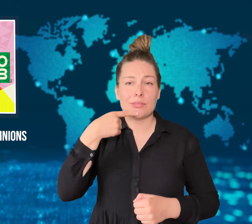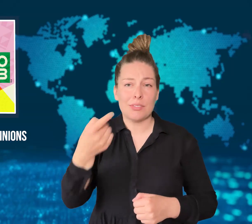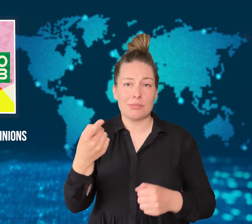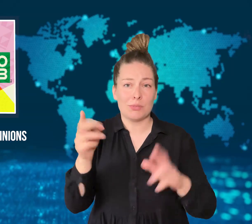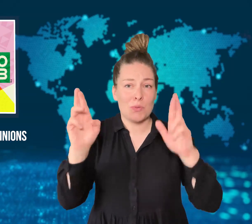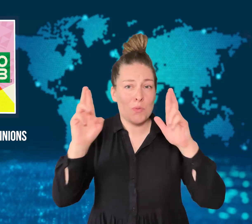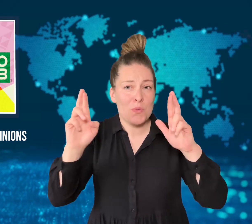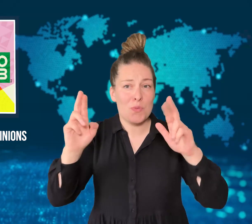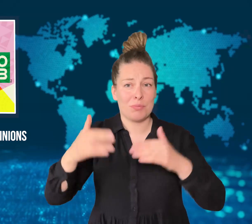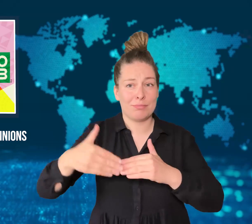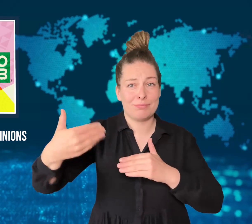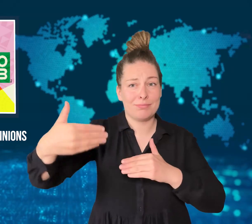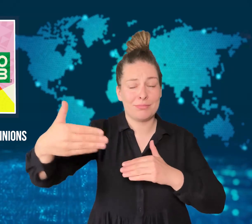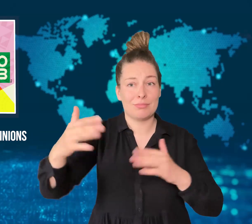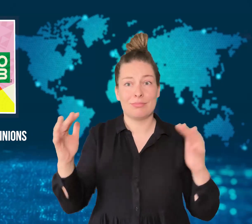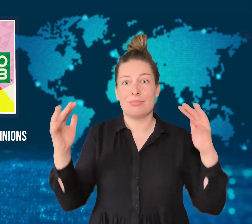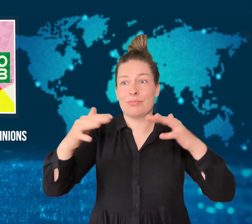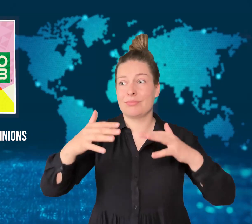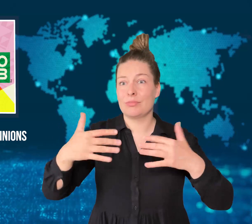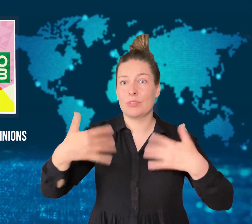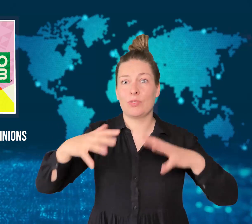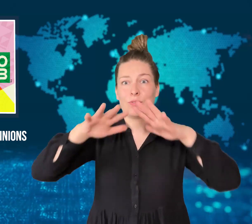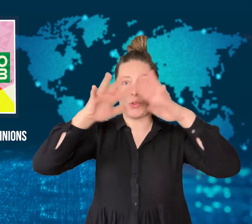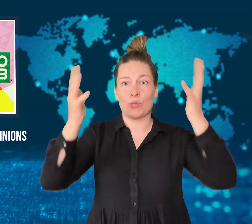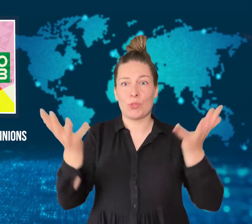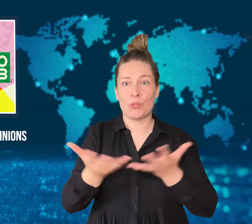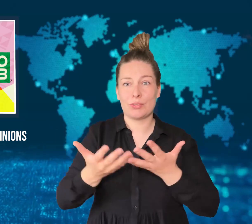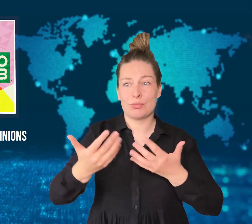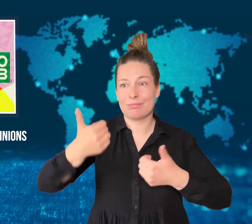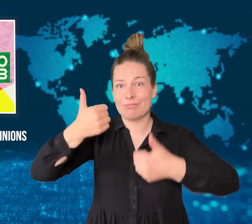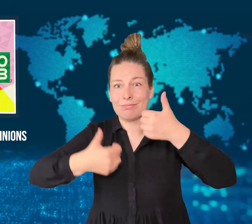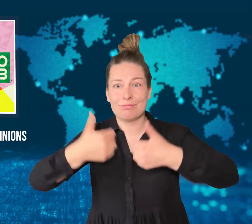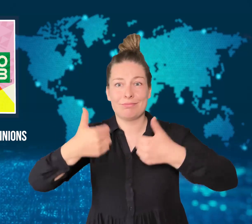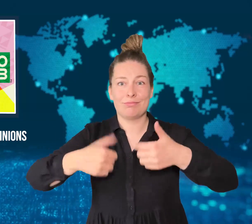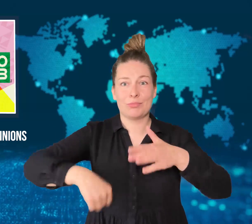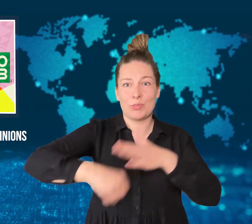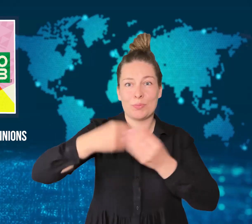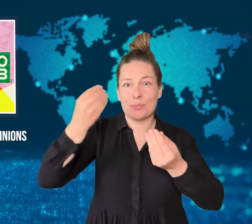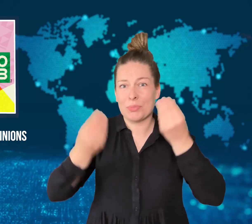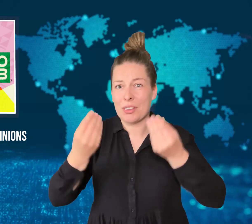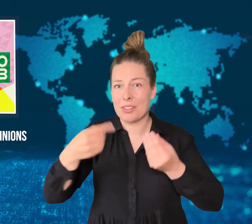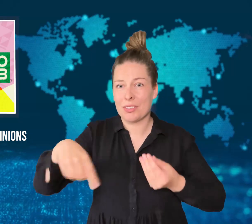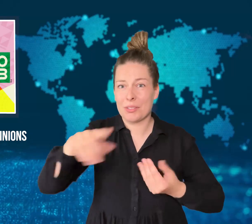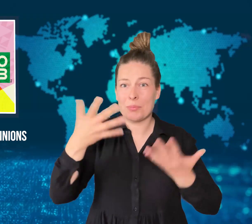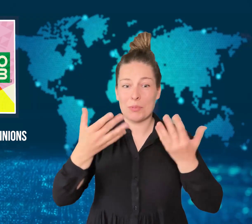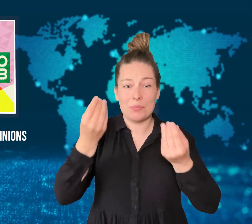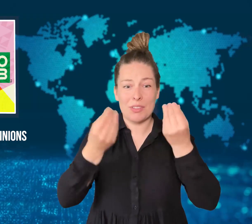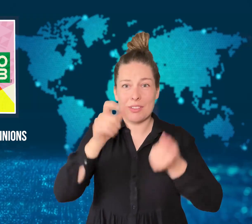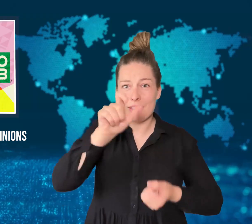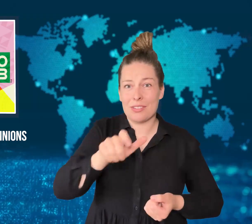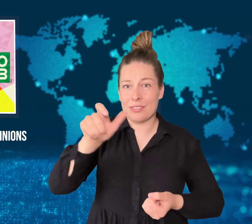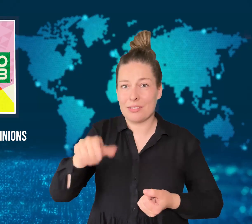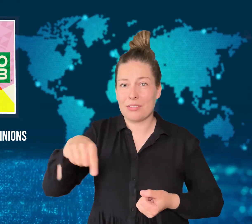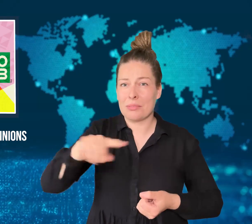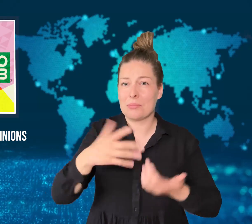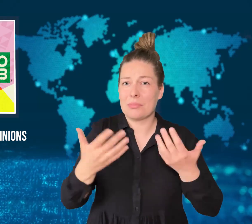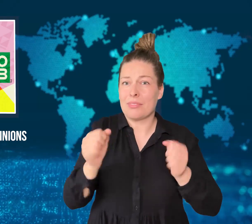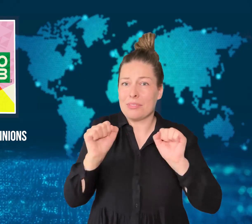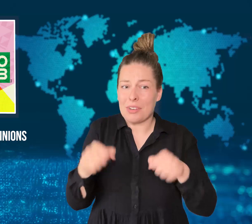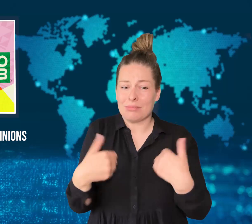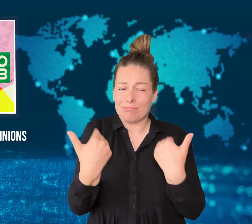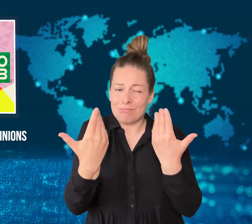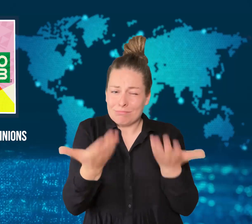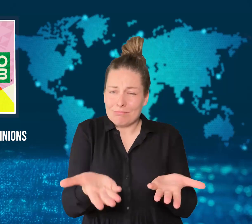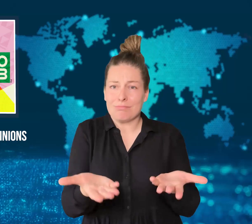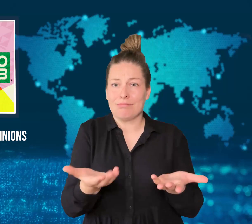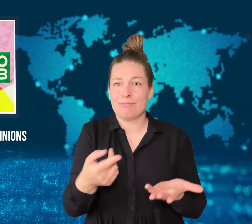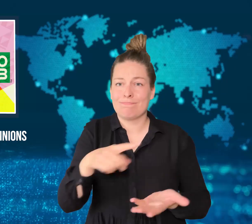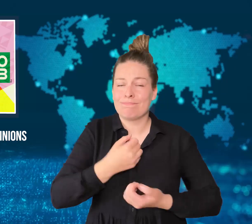greater ability to express themselves.